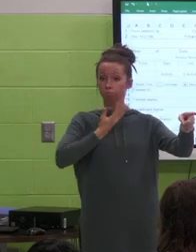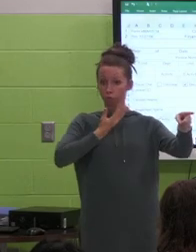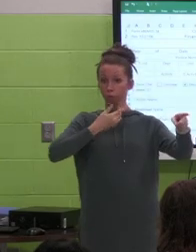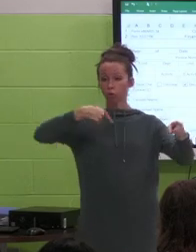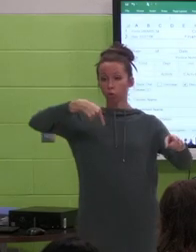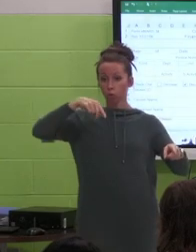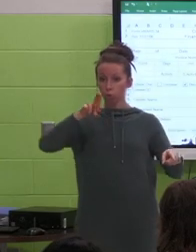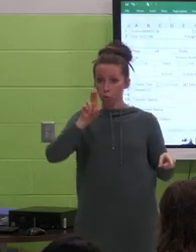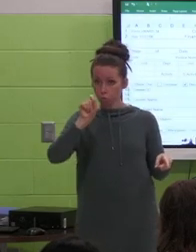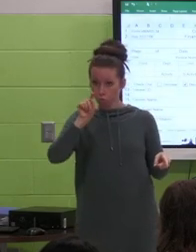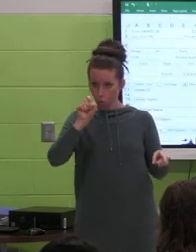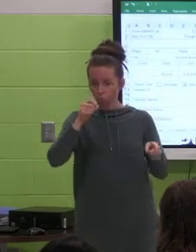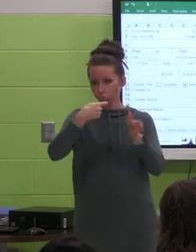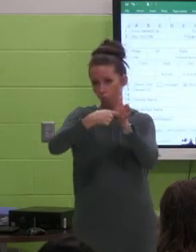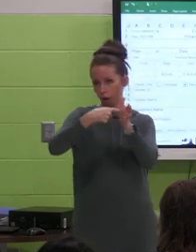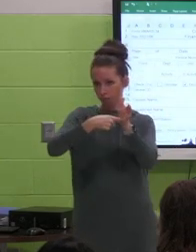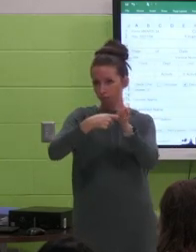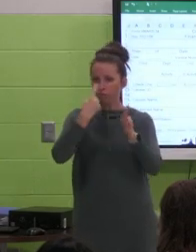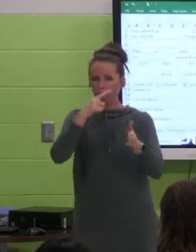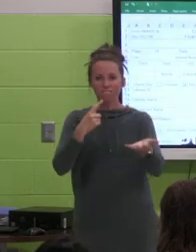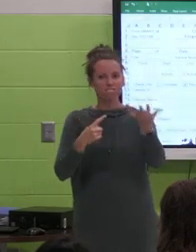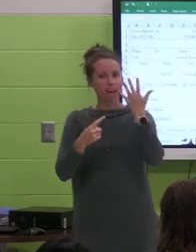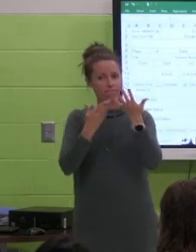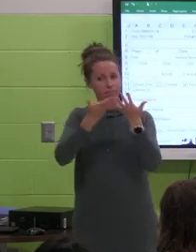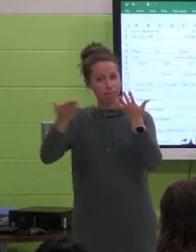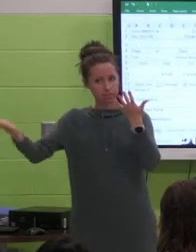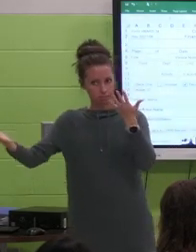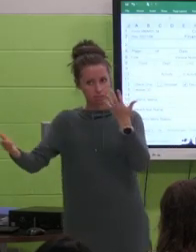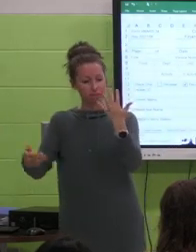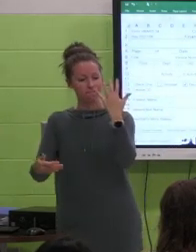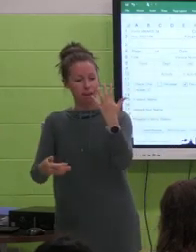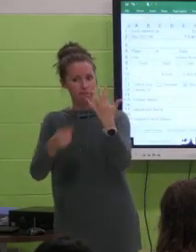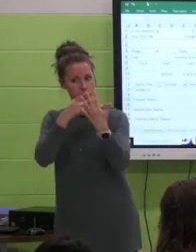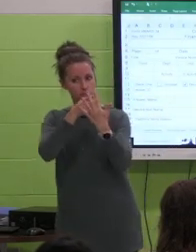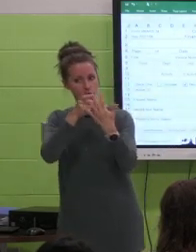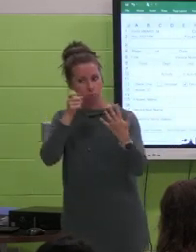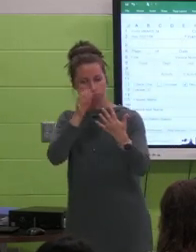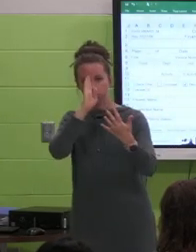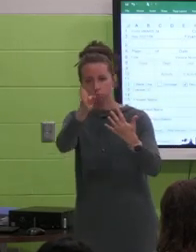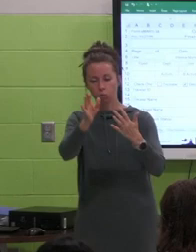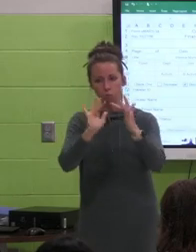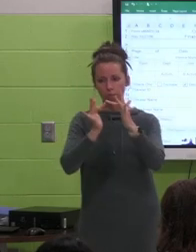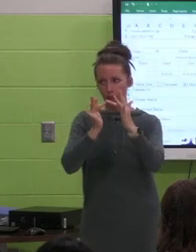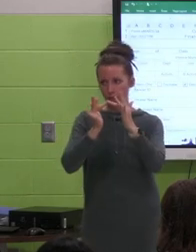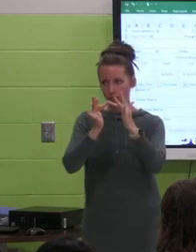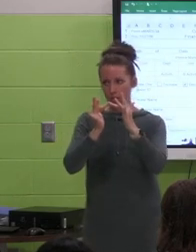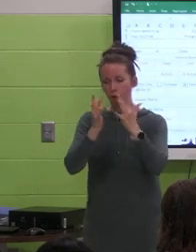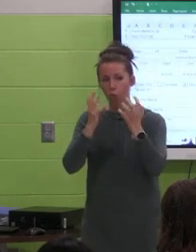quote was for five items those items were straight from a website I want you all to understand that